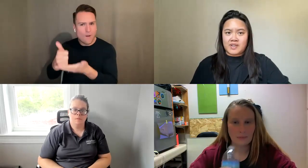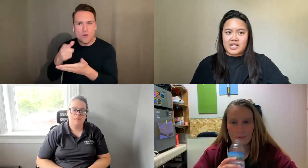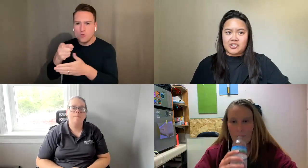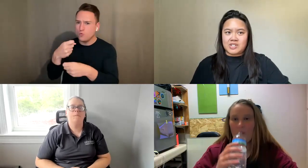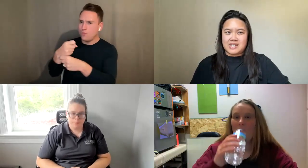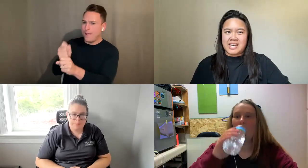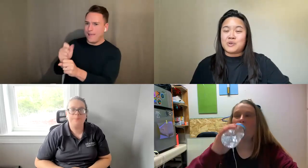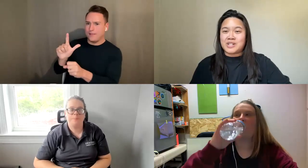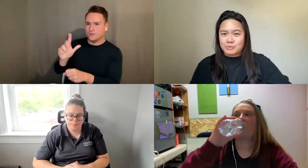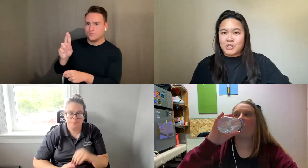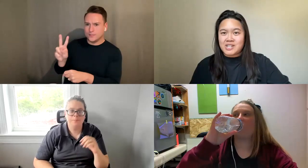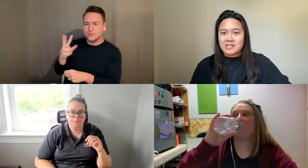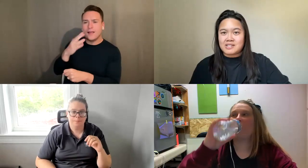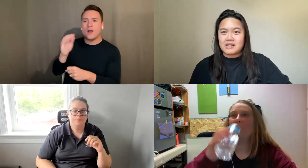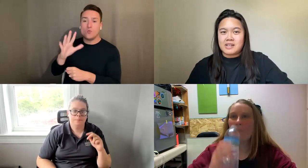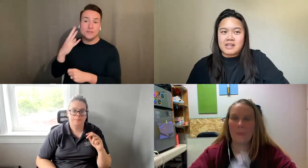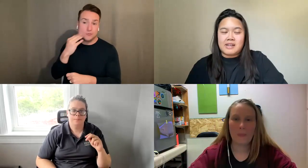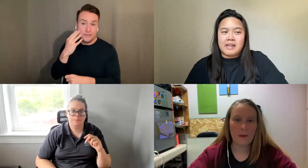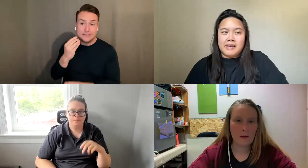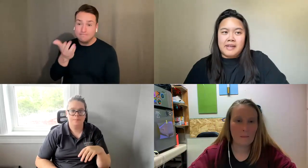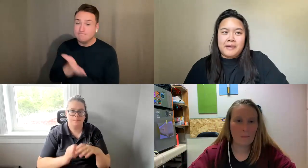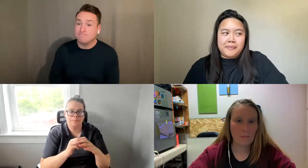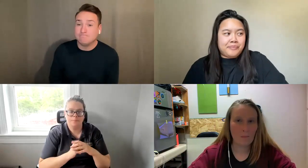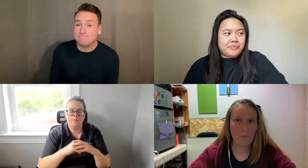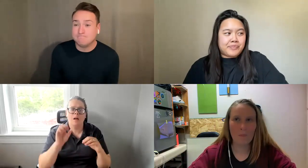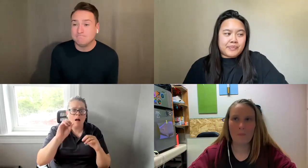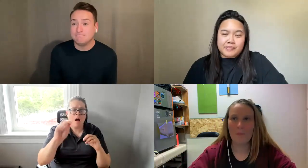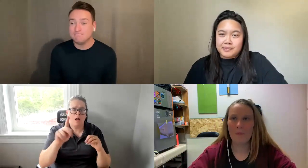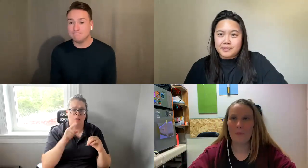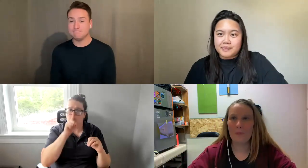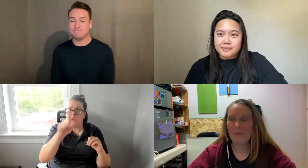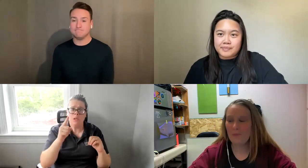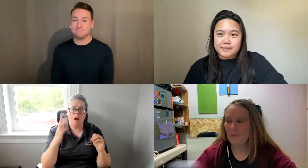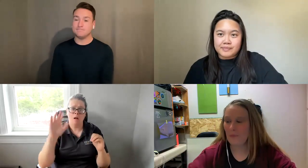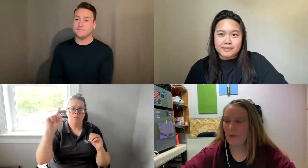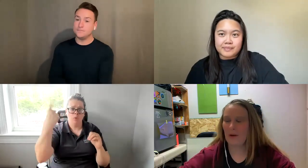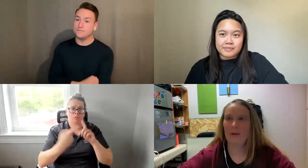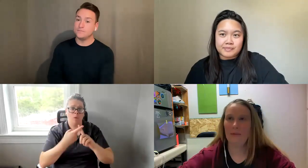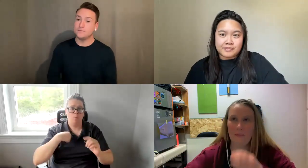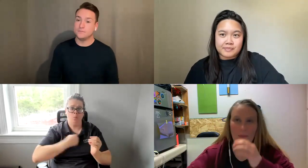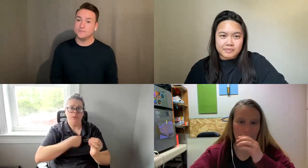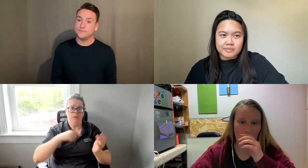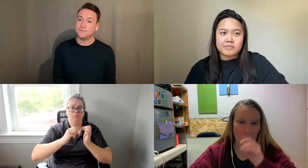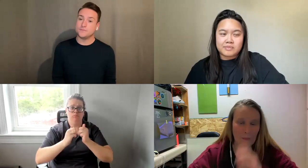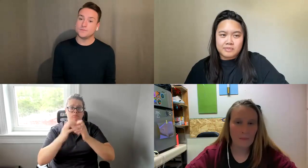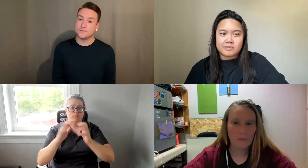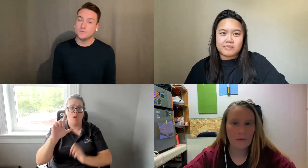River Vacations and your experience? Absolutely. Sure.